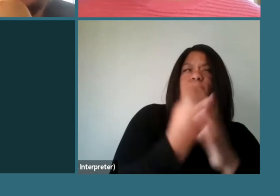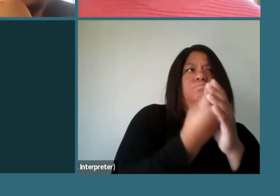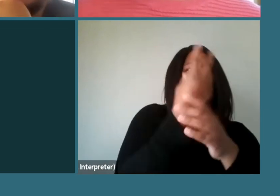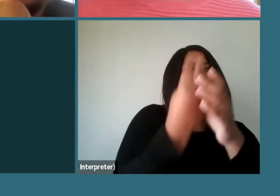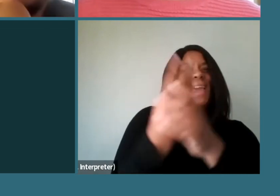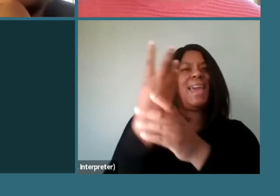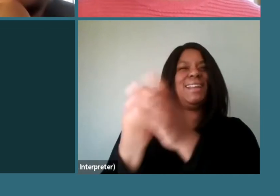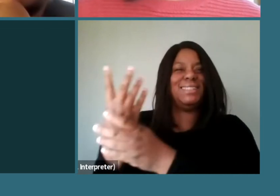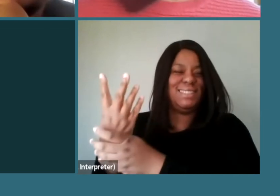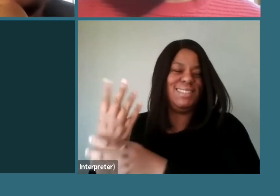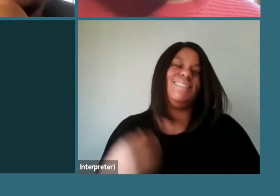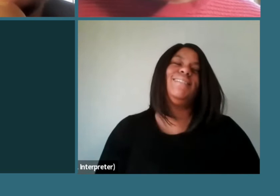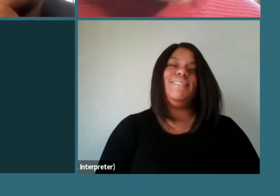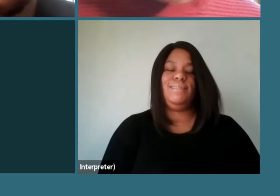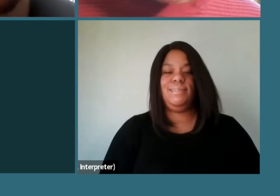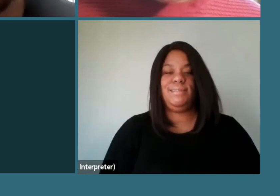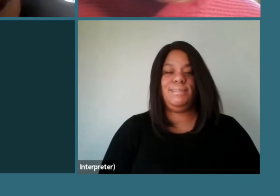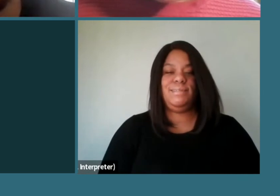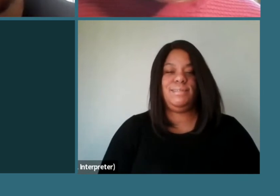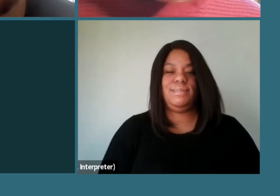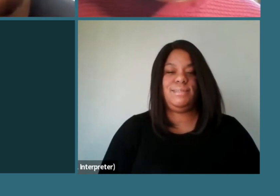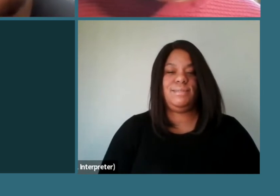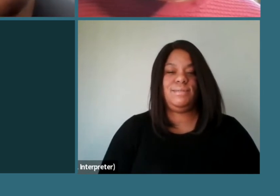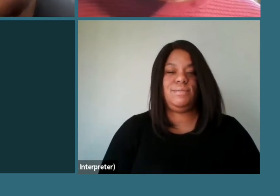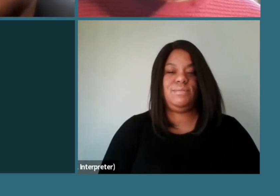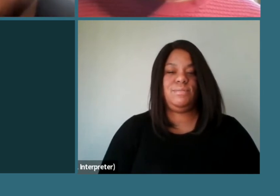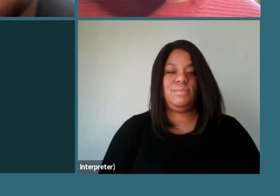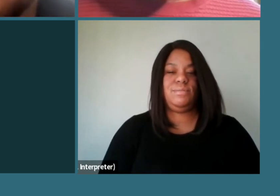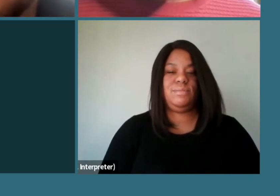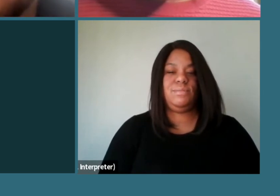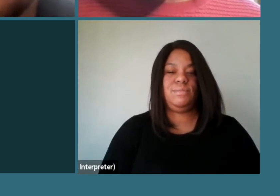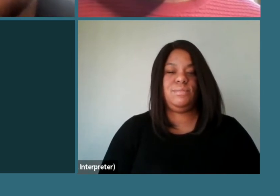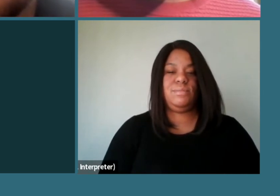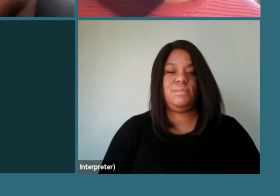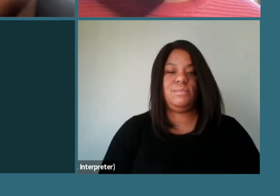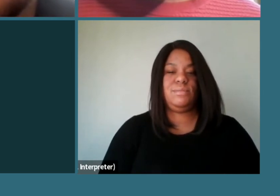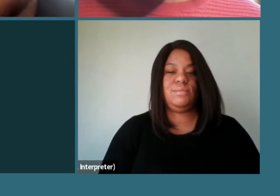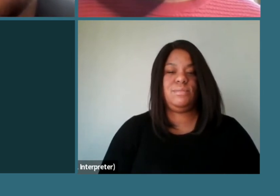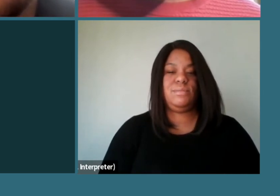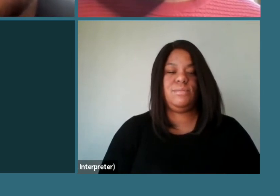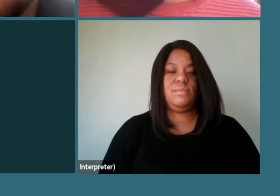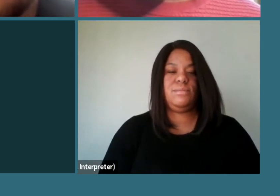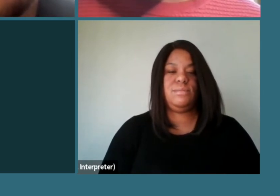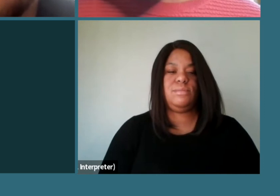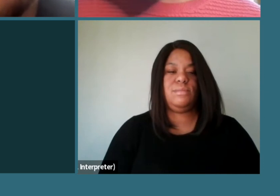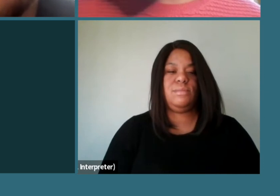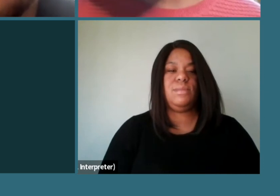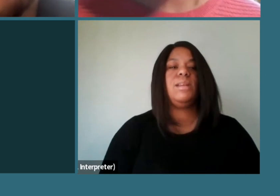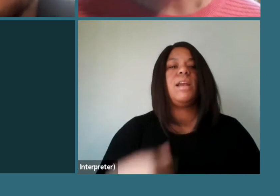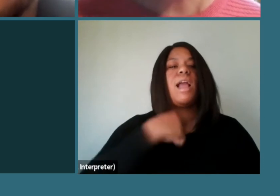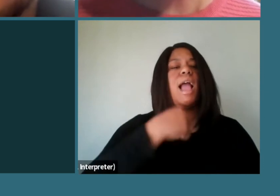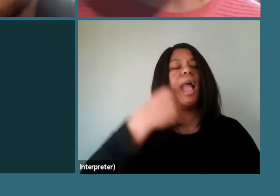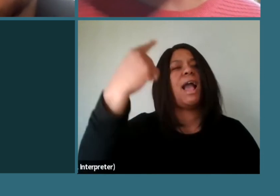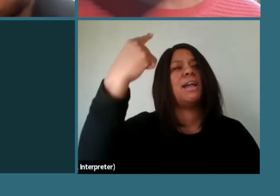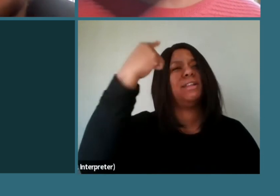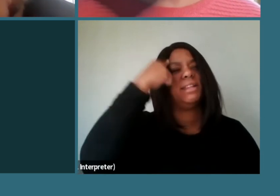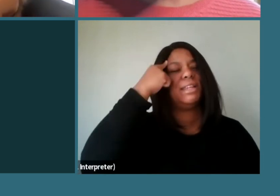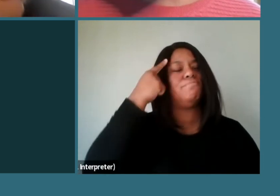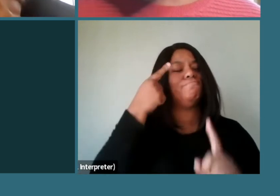And I think that, all in all, with all of these different